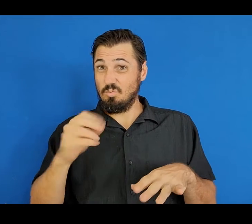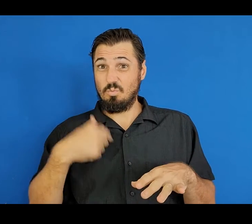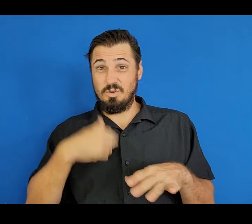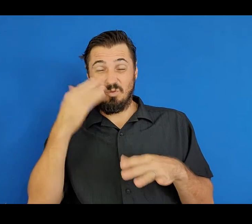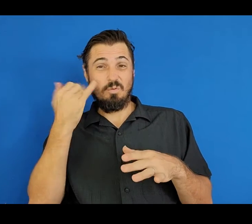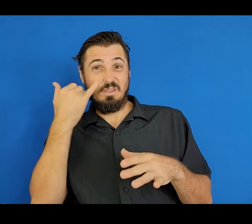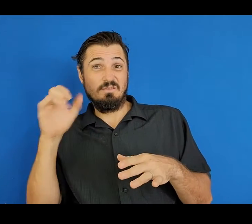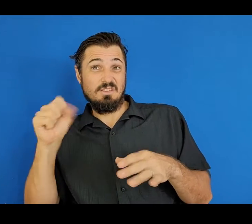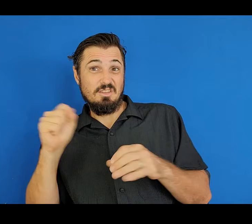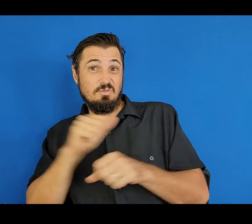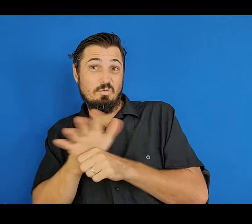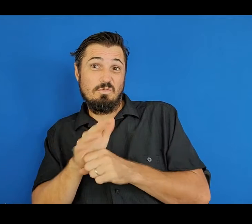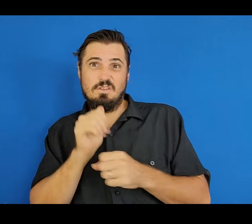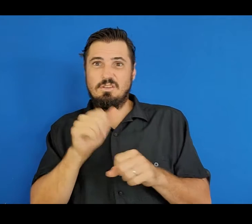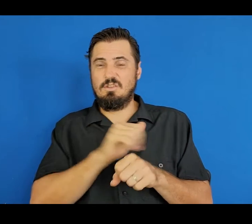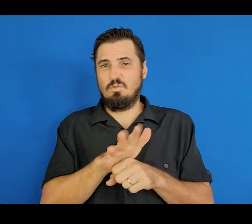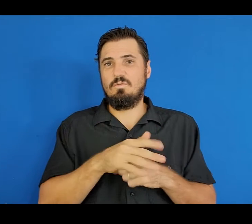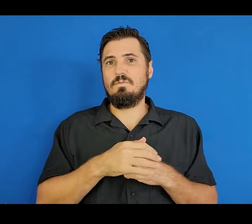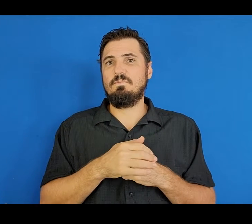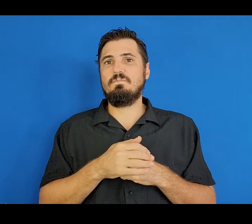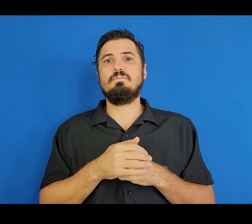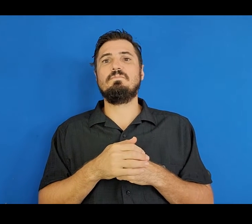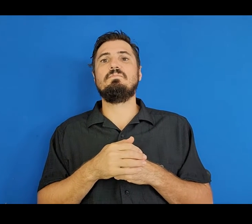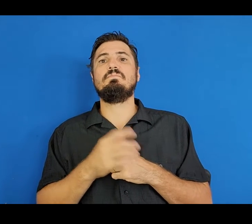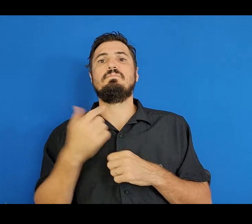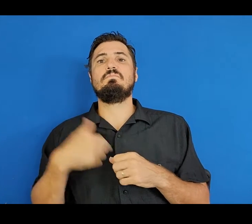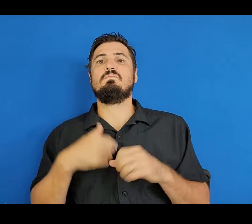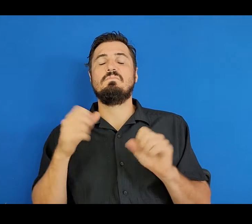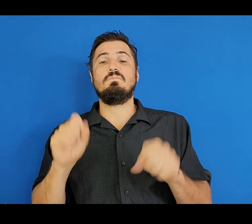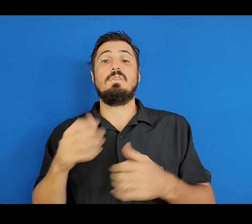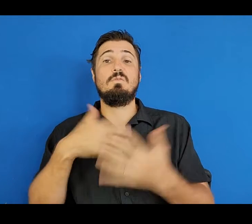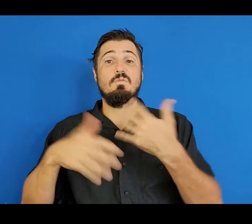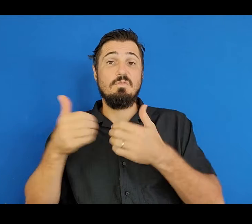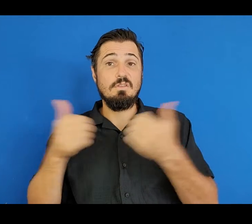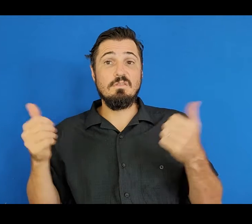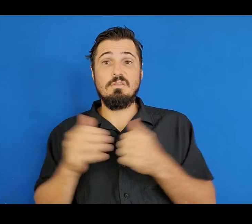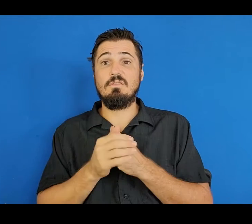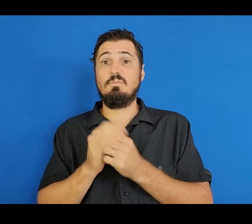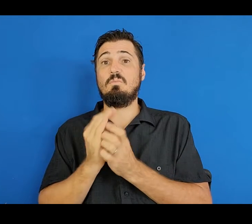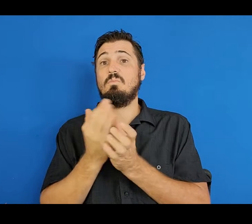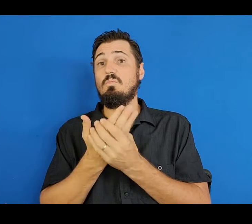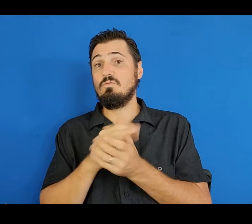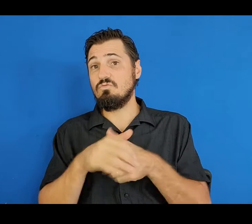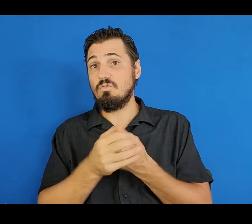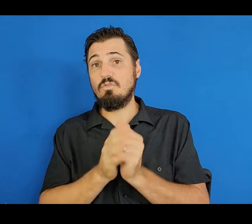Maintaining distance from others and washing our hands also help slow the spread of disease